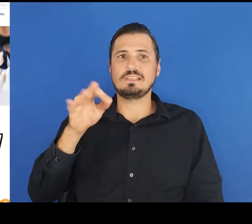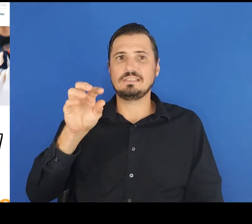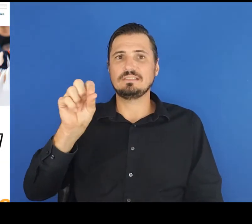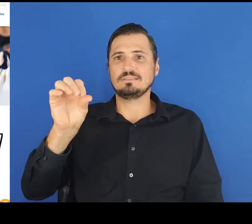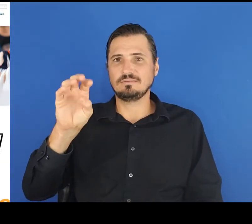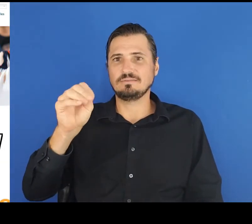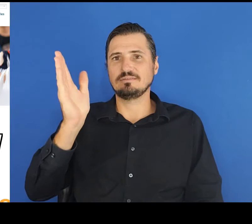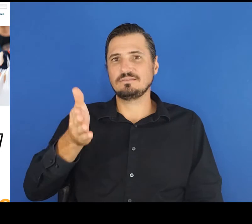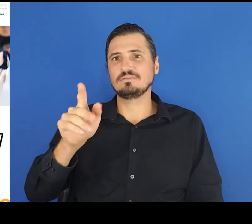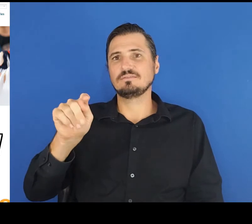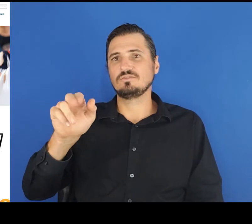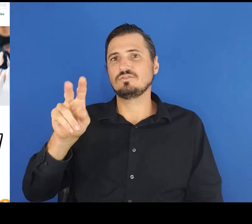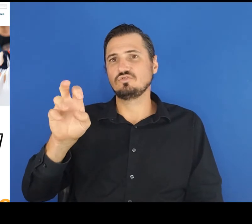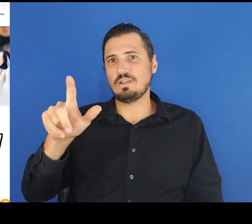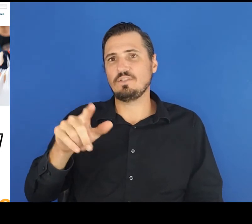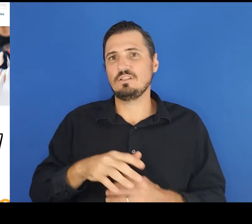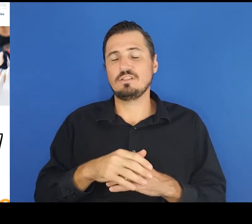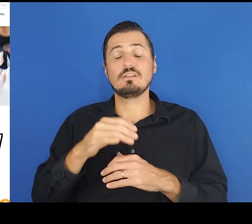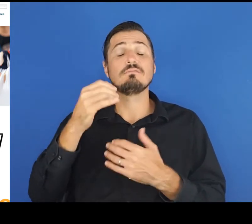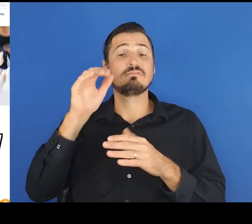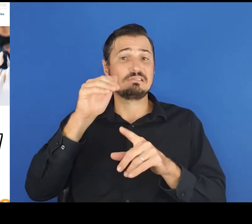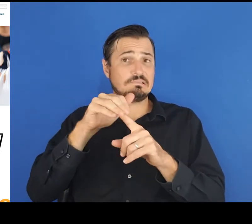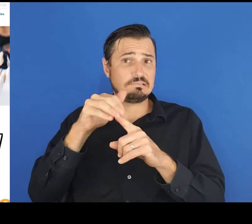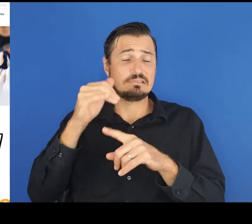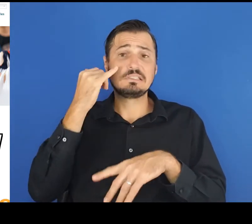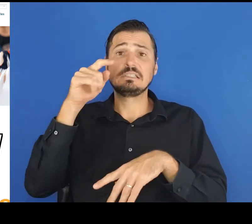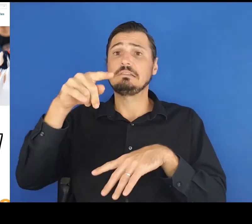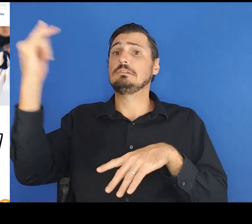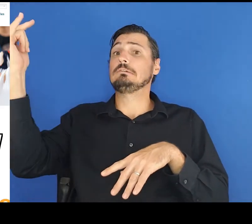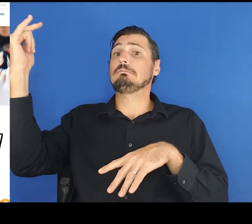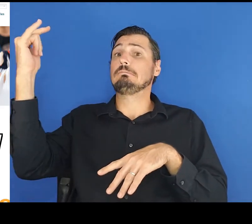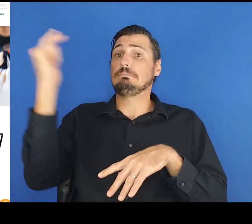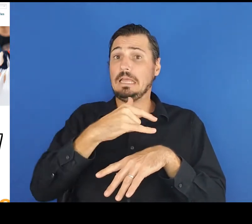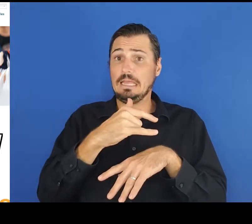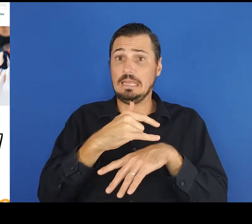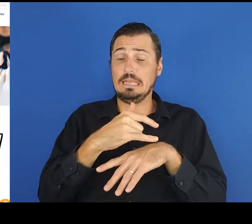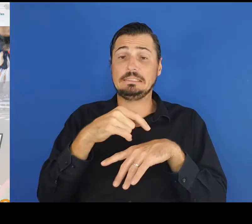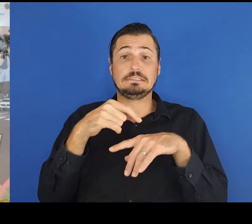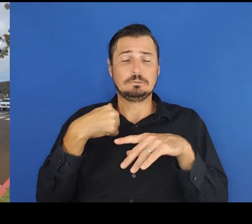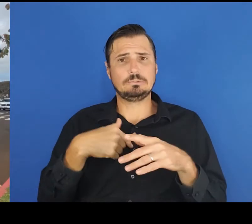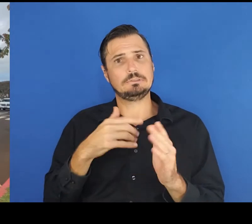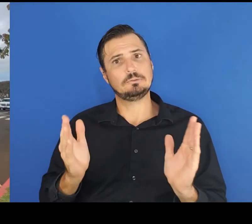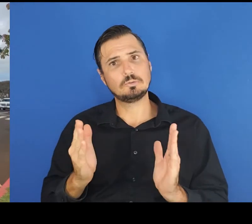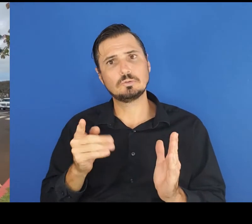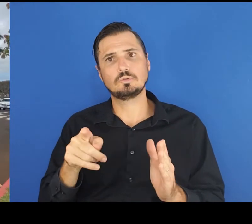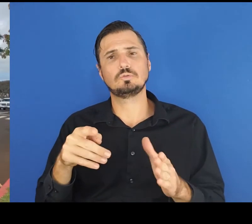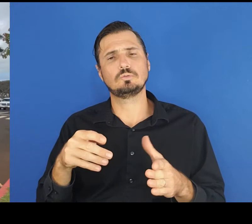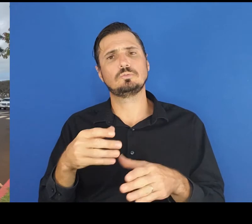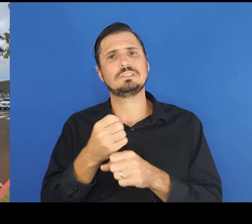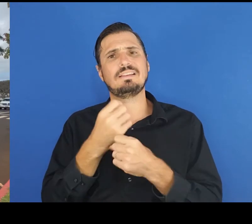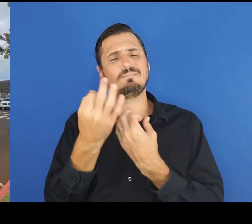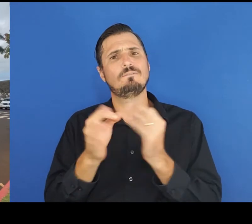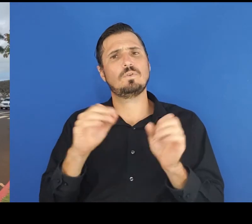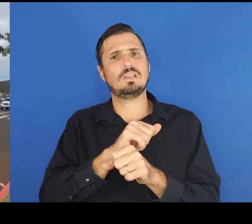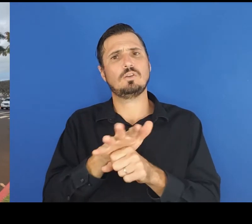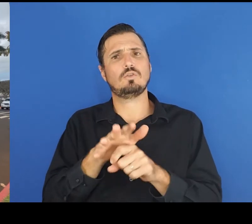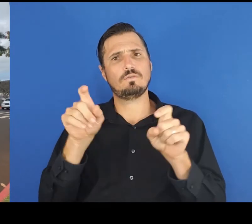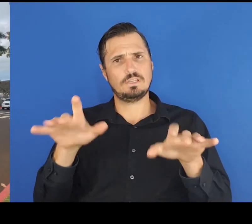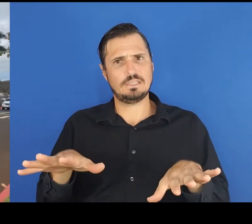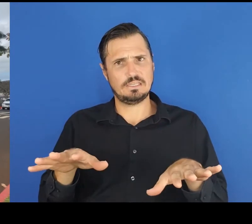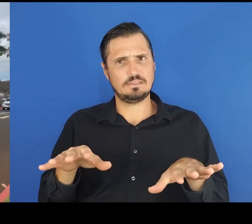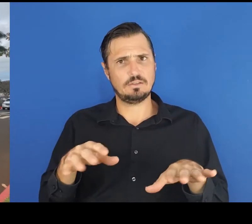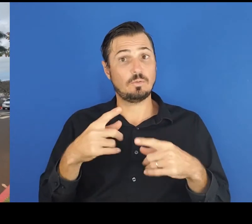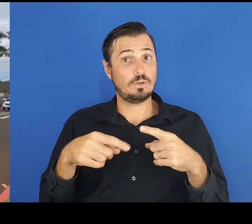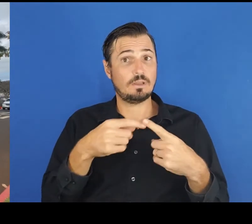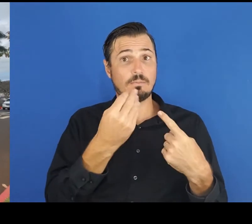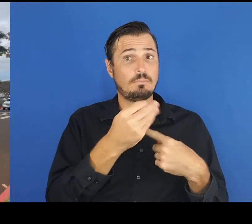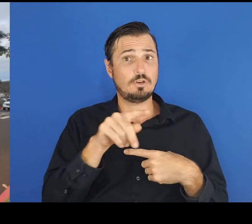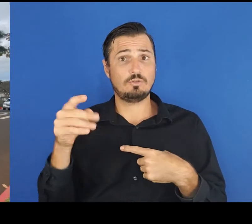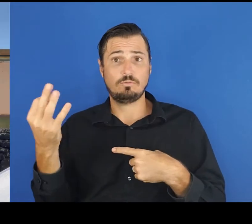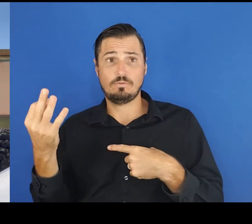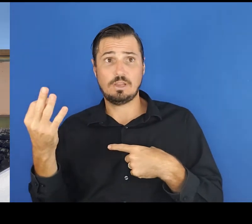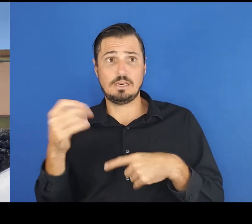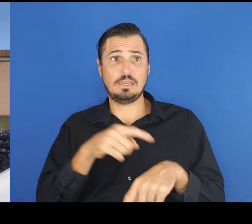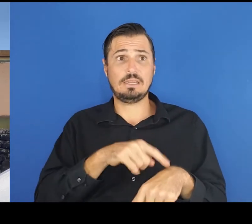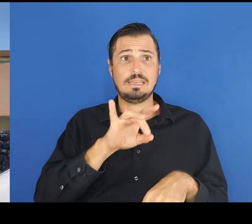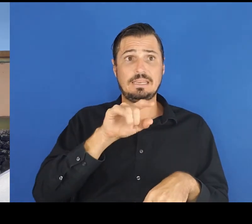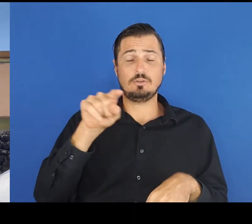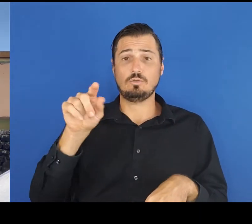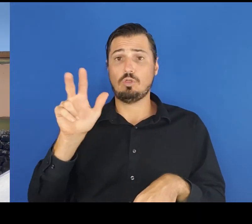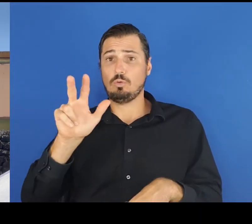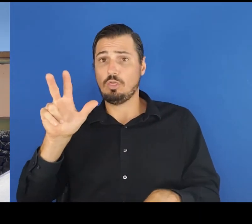As a reminder, if you have recently returned from travel, you are encouraged to get a free COVID-19 test at the Convention Hall, Monday through Fridays from 8 a.m. to 3:30 p.m. No